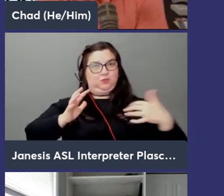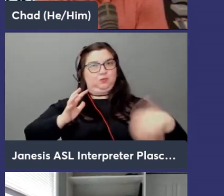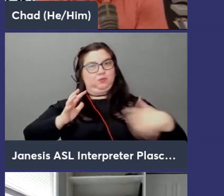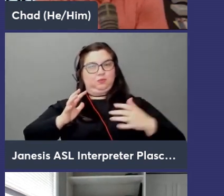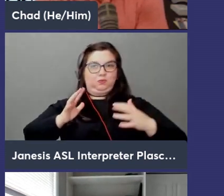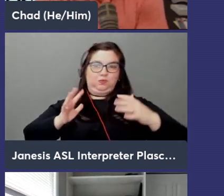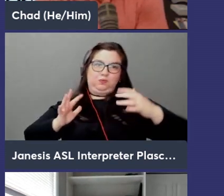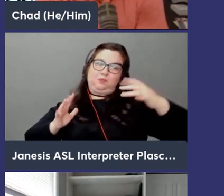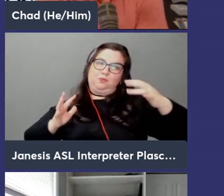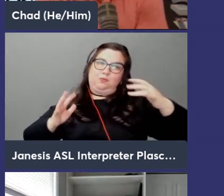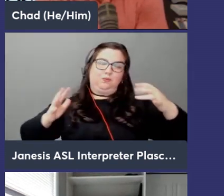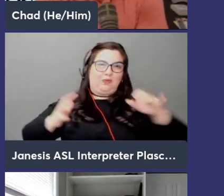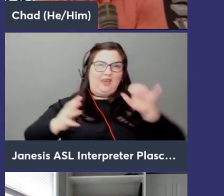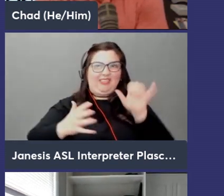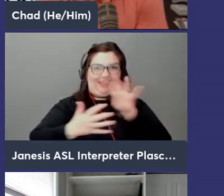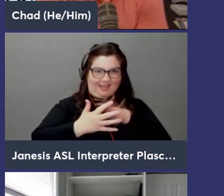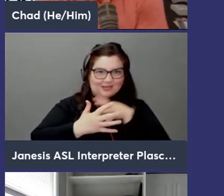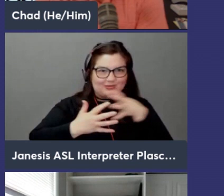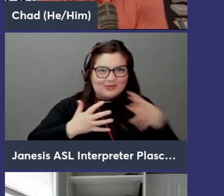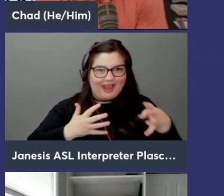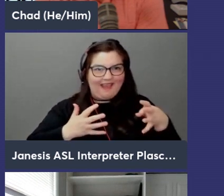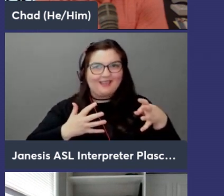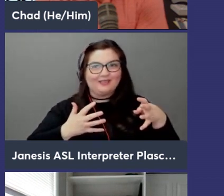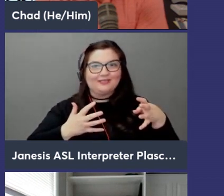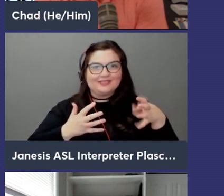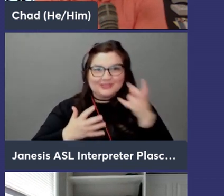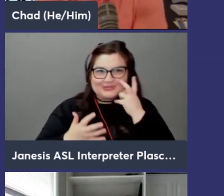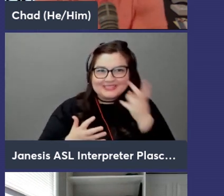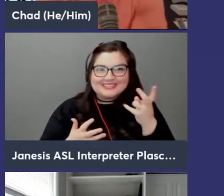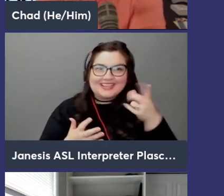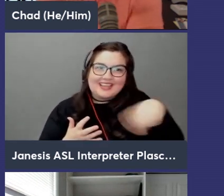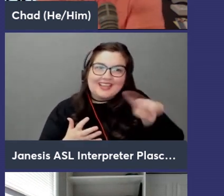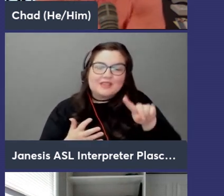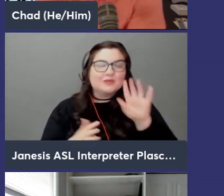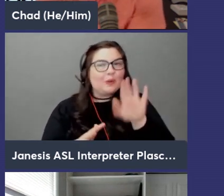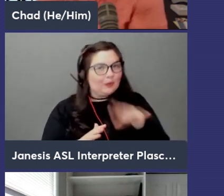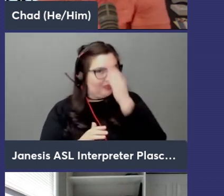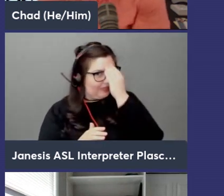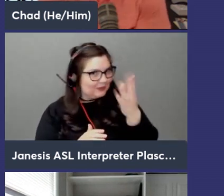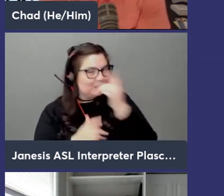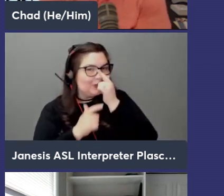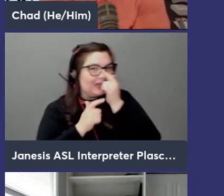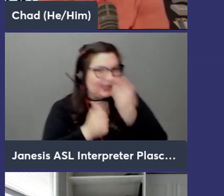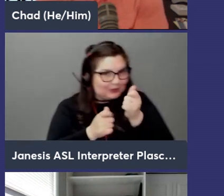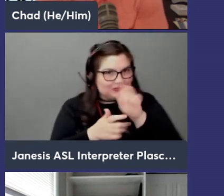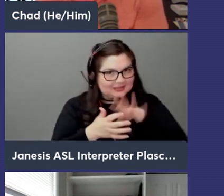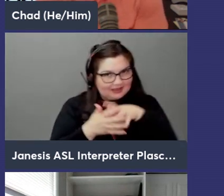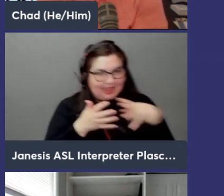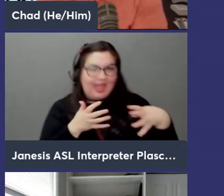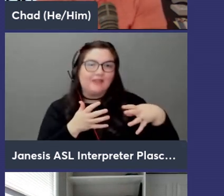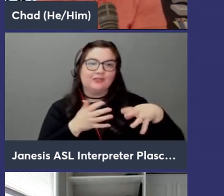we're looking at to answer this. But one of the interesting things we can also do with graph query languages specifically